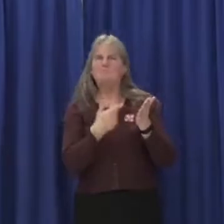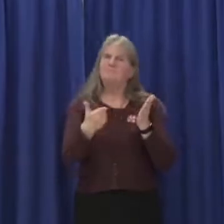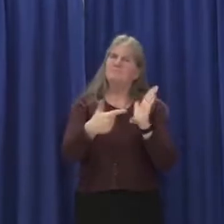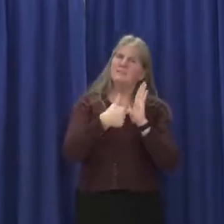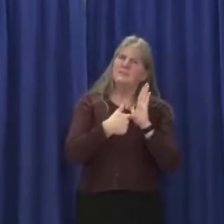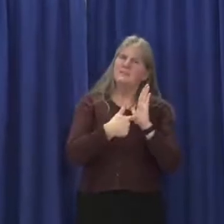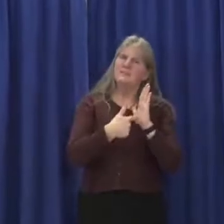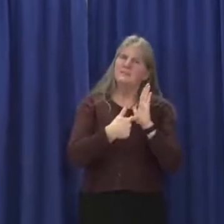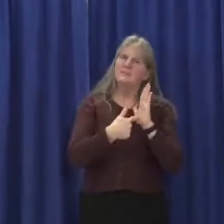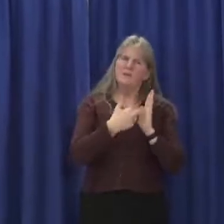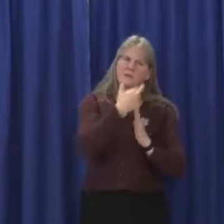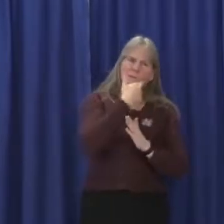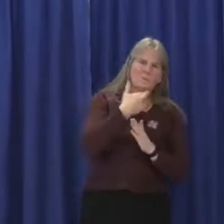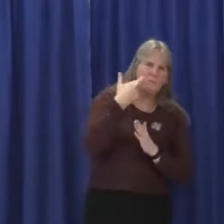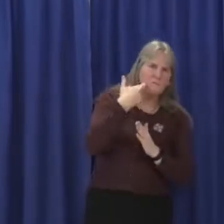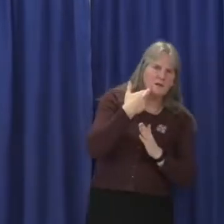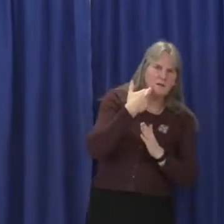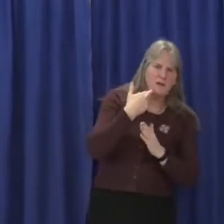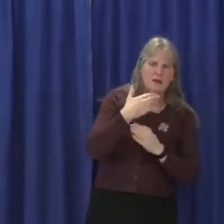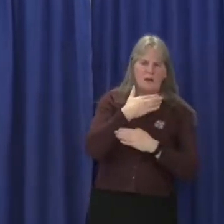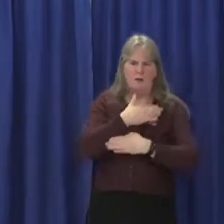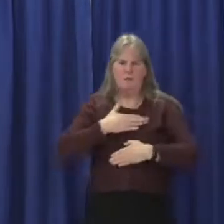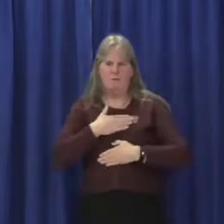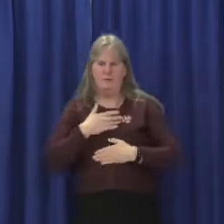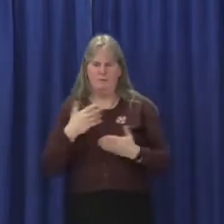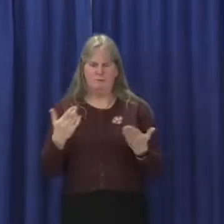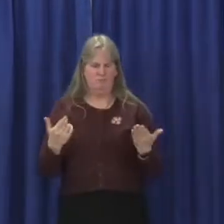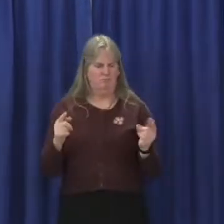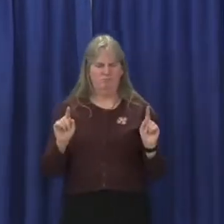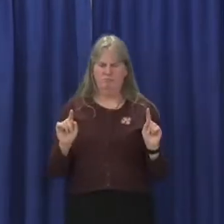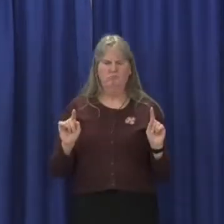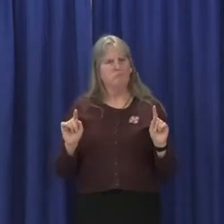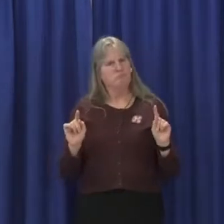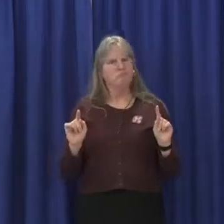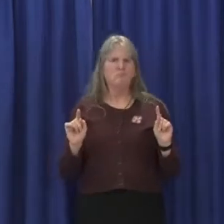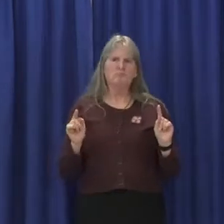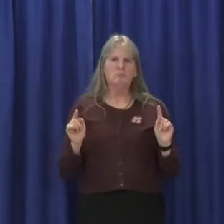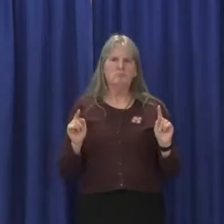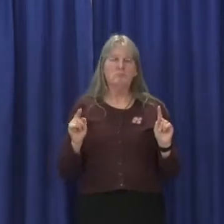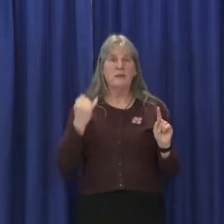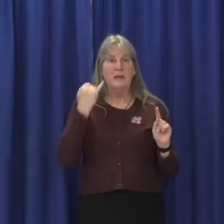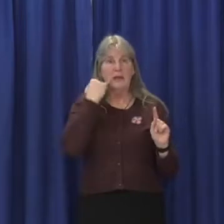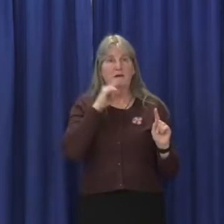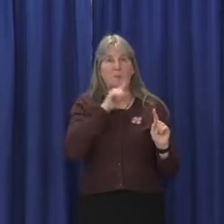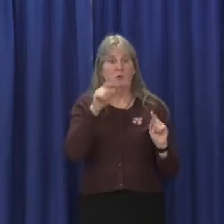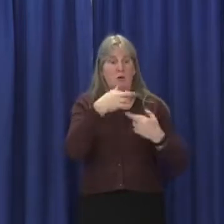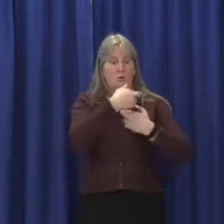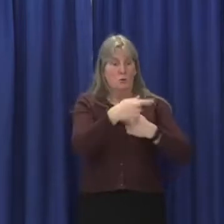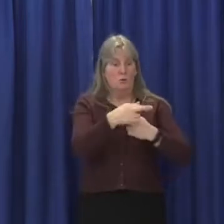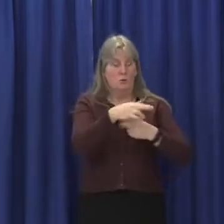restaurants and recreation, I've heard from some people who say, if I'm going to be in a room full of strangers